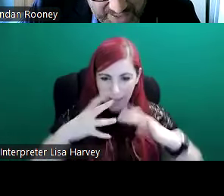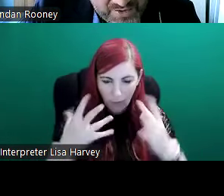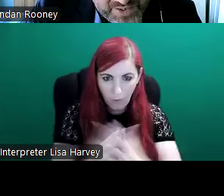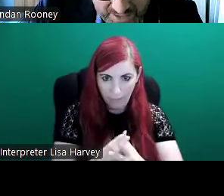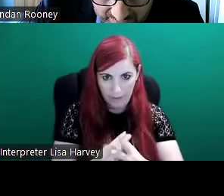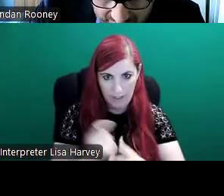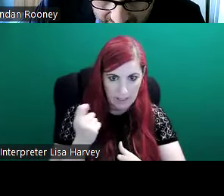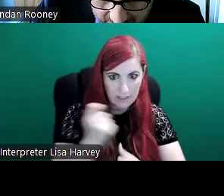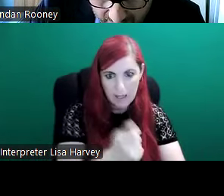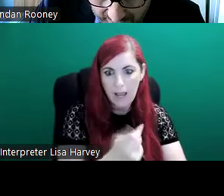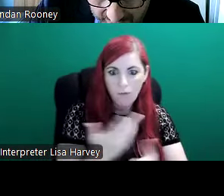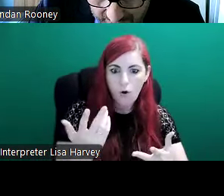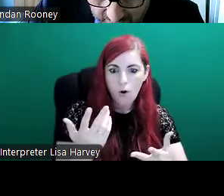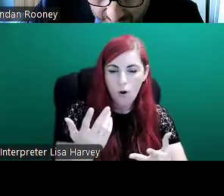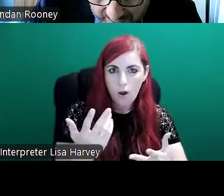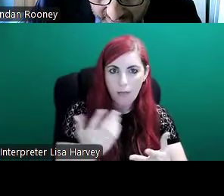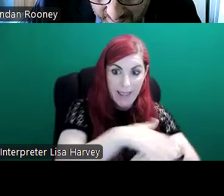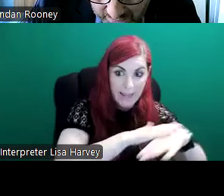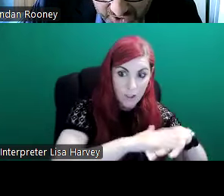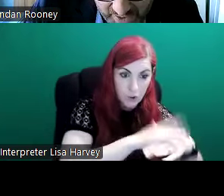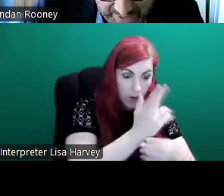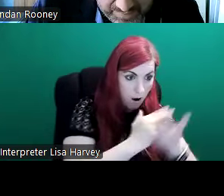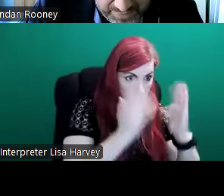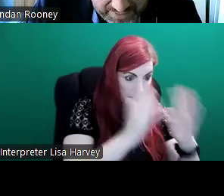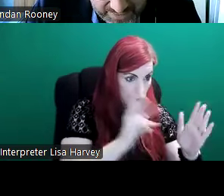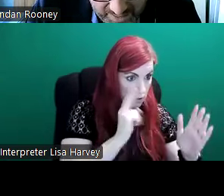encountered in London to mind and inspired a number of Chinese-inflected